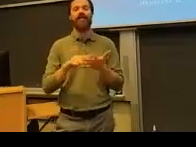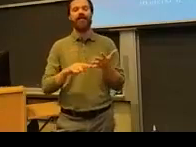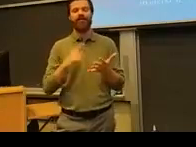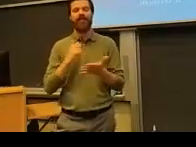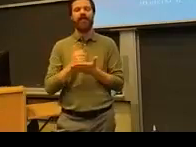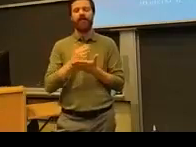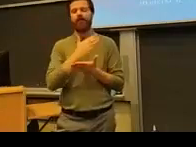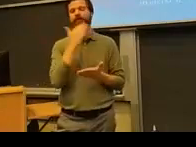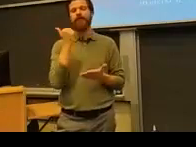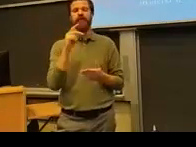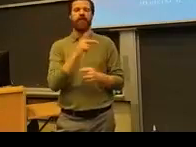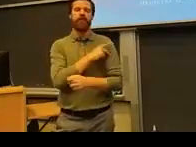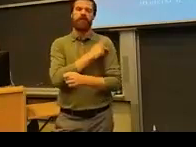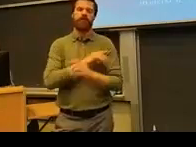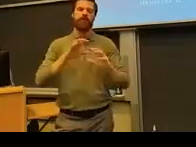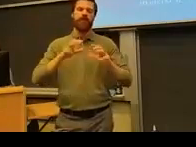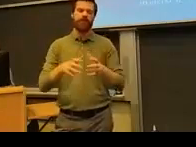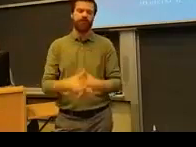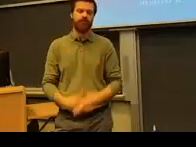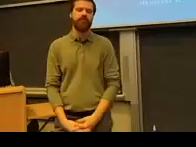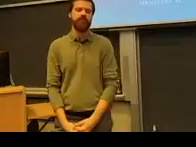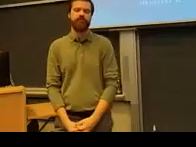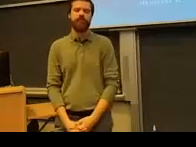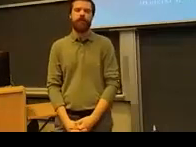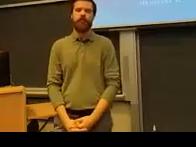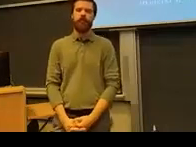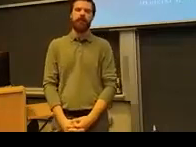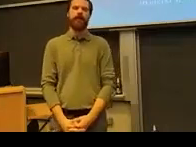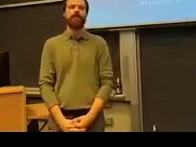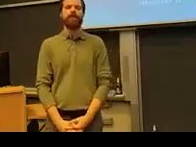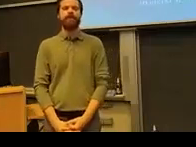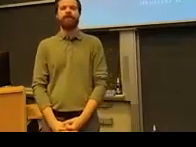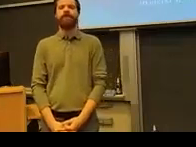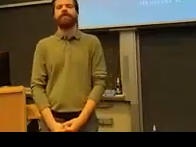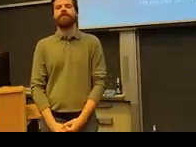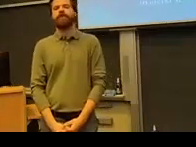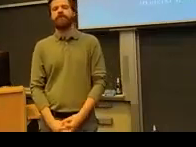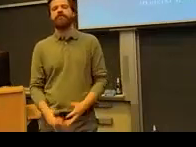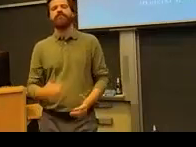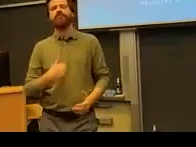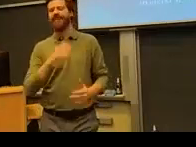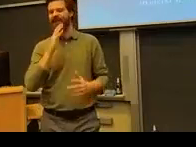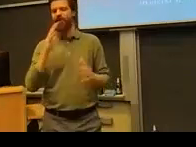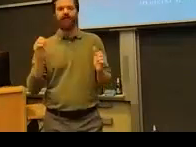patient population um uh so I'm going to kind of put these two together correct use of services and